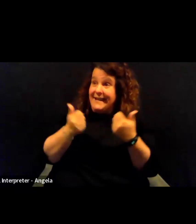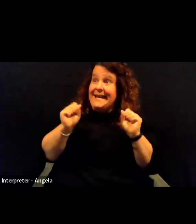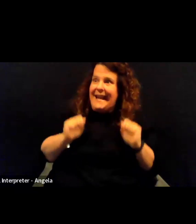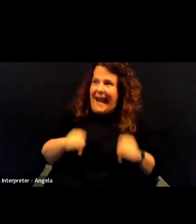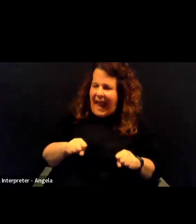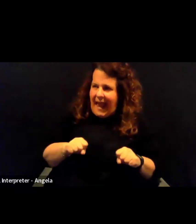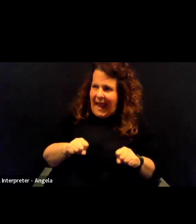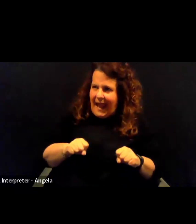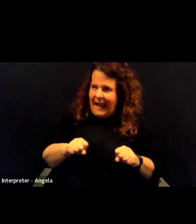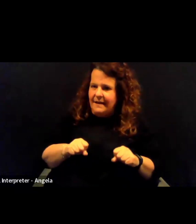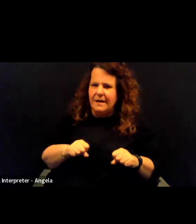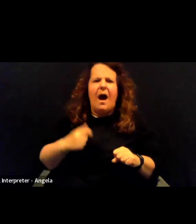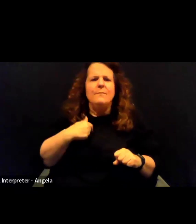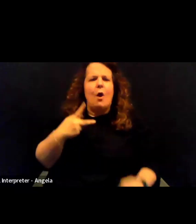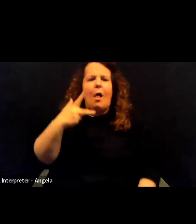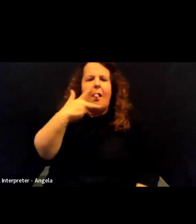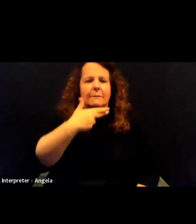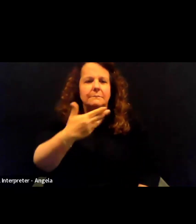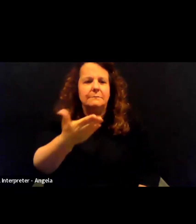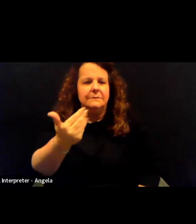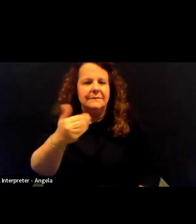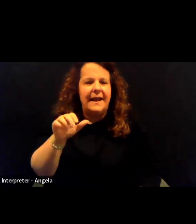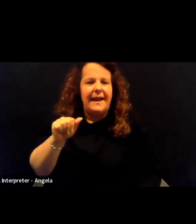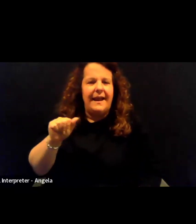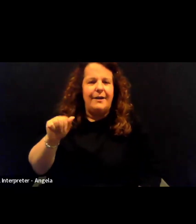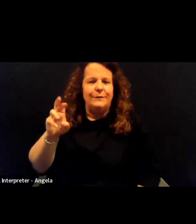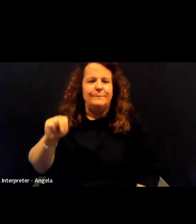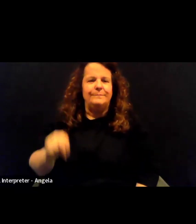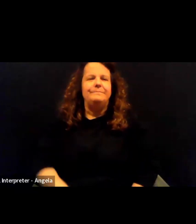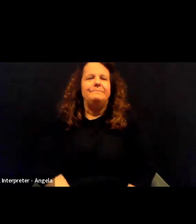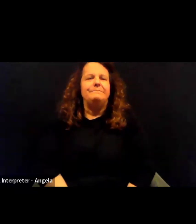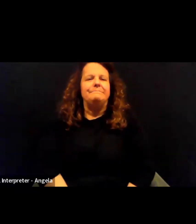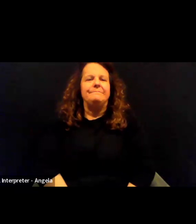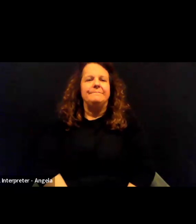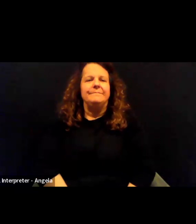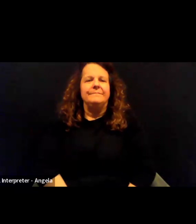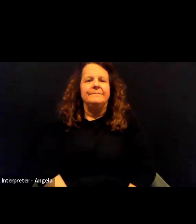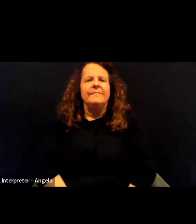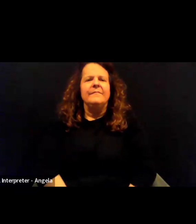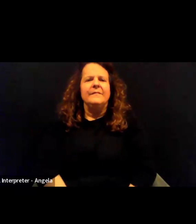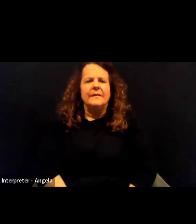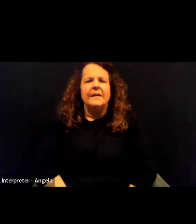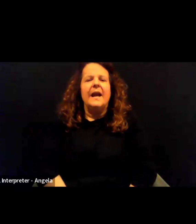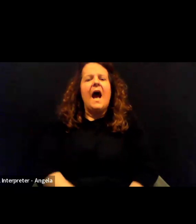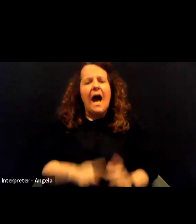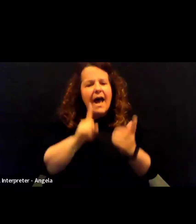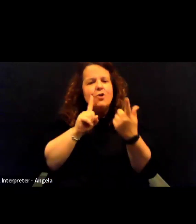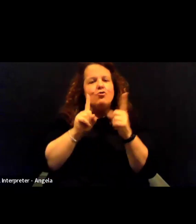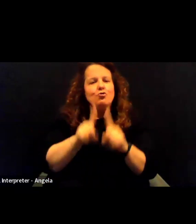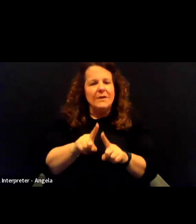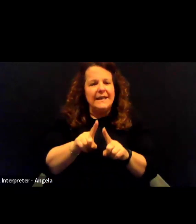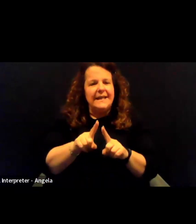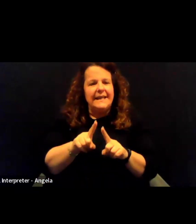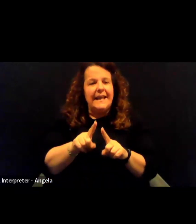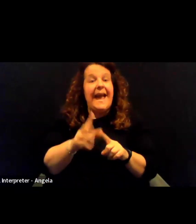, Sorry, and I interrupted you. Please continue. I, I would agree with what you just said, but I also would disagree in the sense that